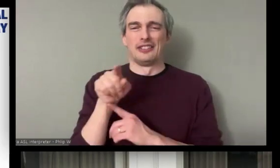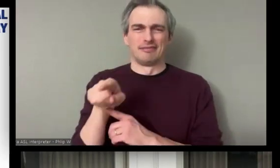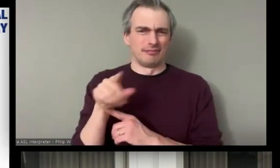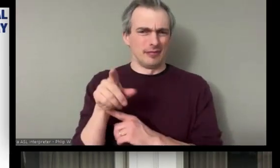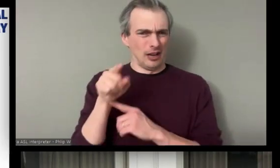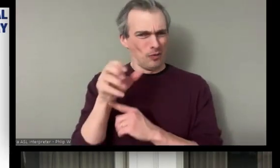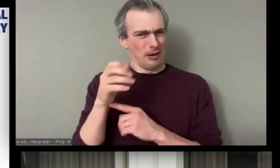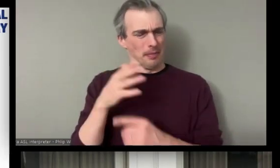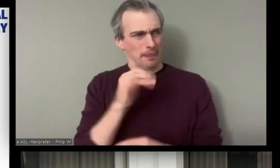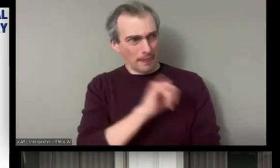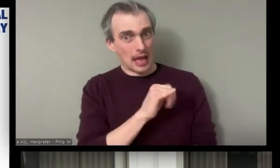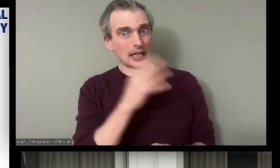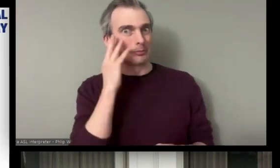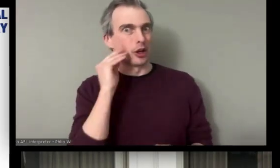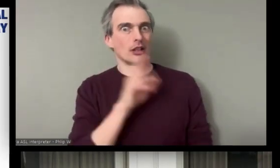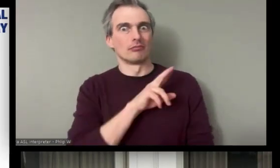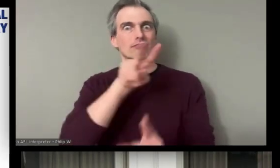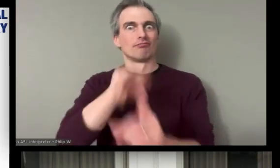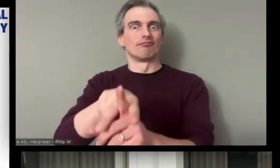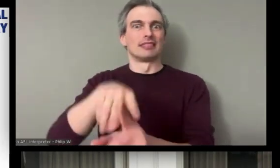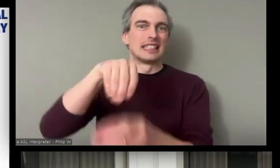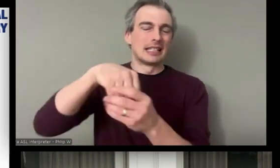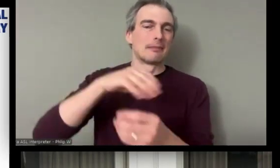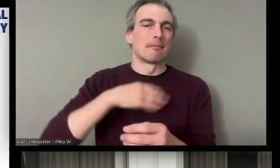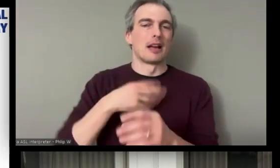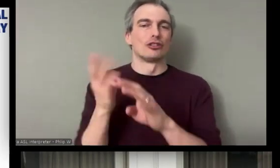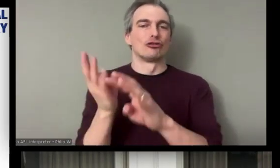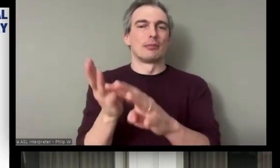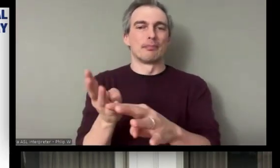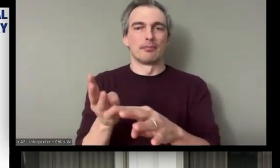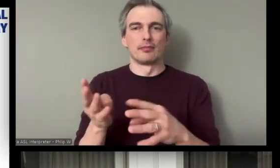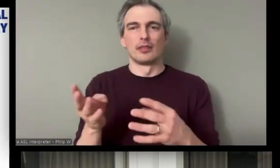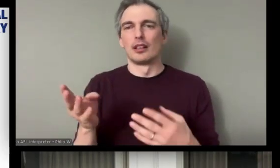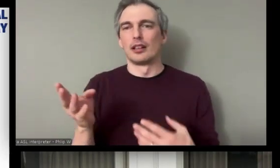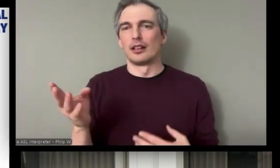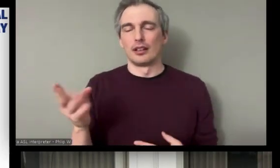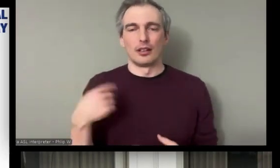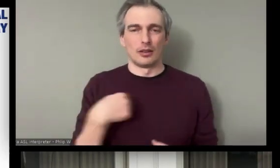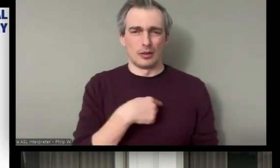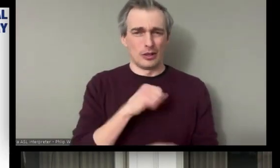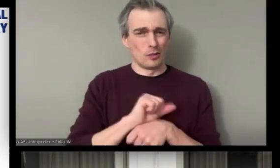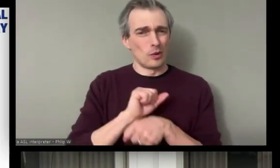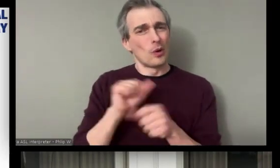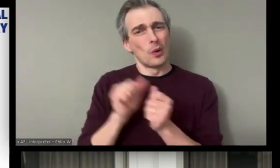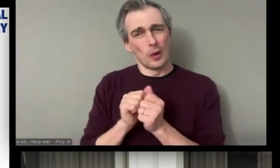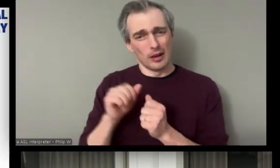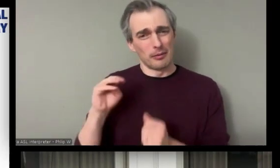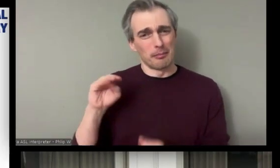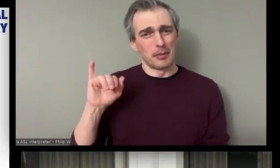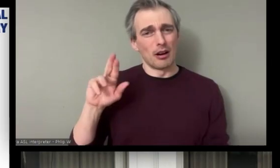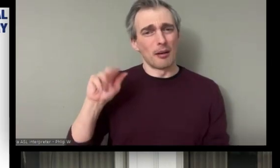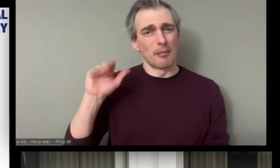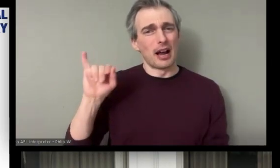And we were able to work with her when we hosted our meetups in the past. Other platforms let us bring in captions into them.